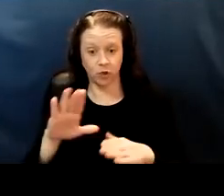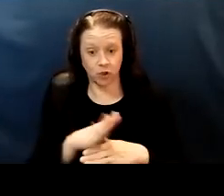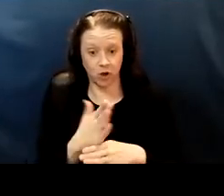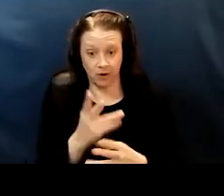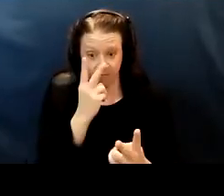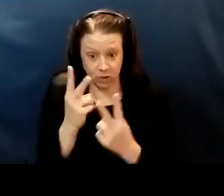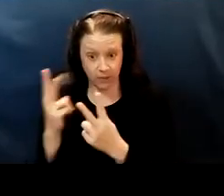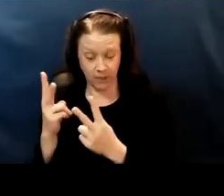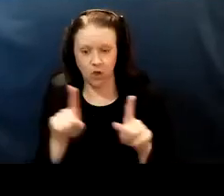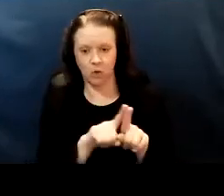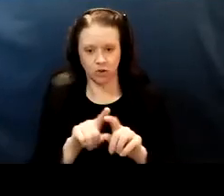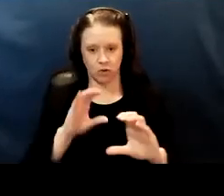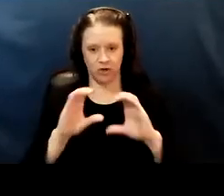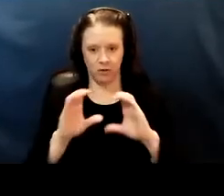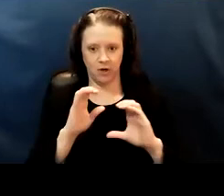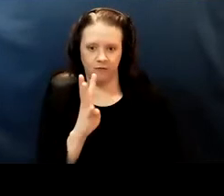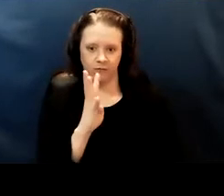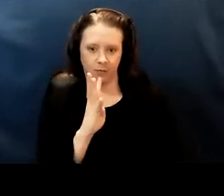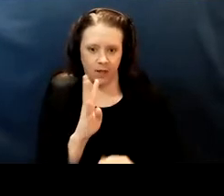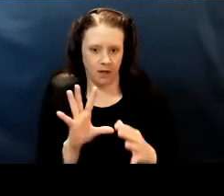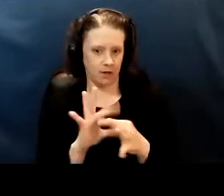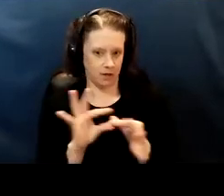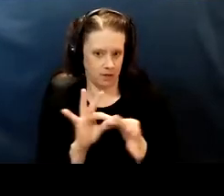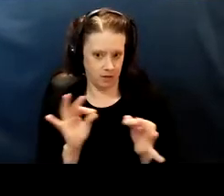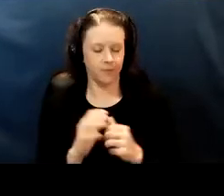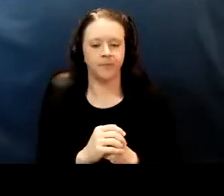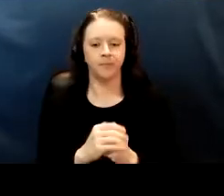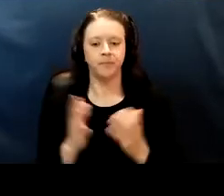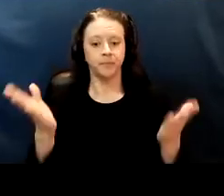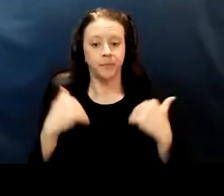also communicating verbally. You're going to want to caption all of your